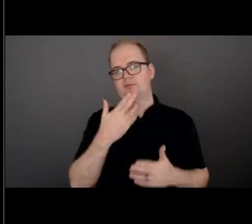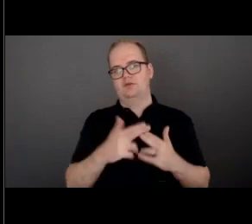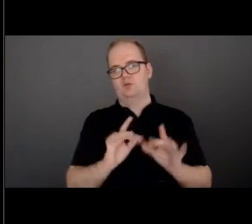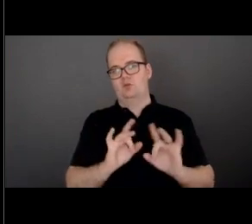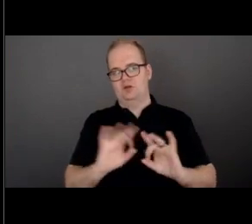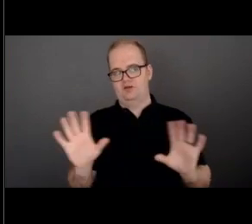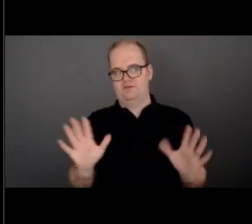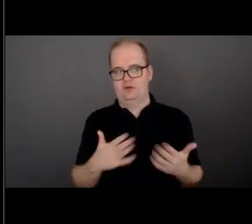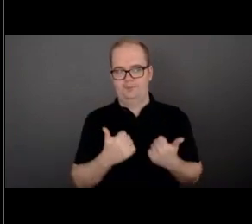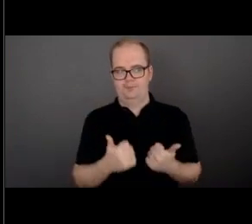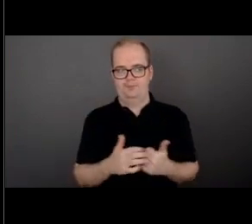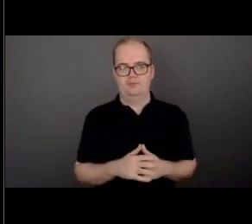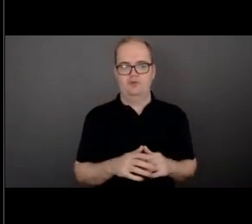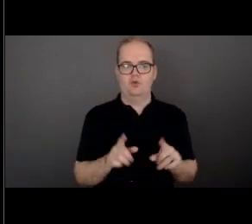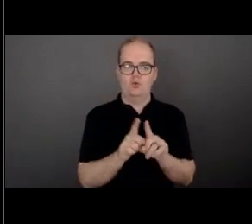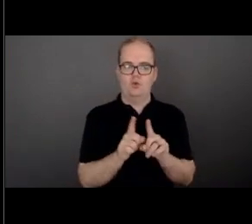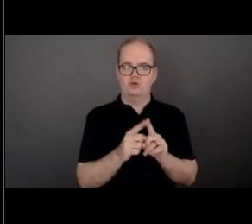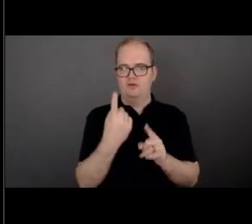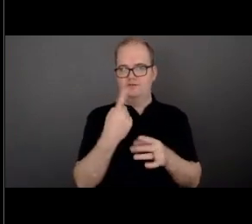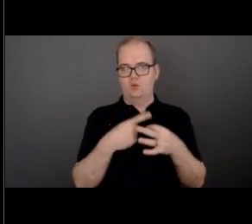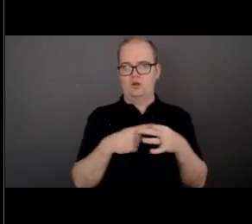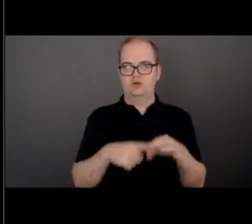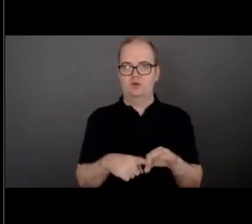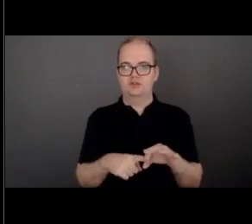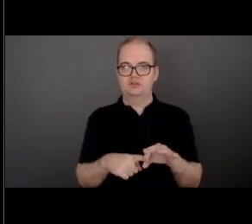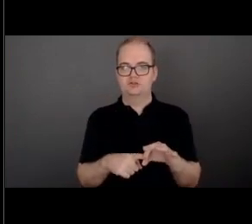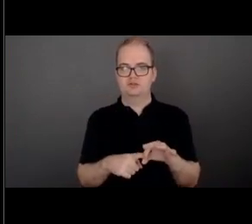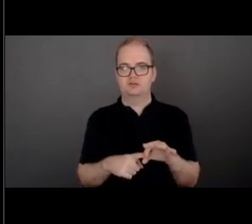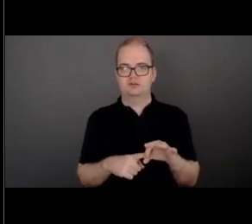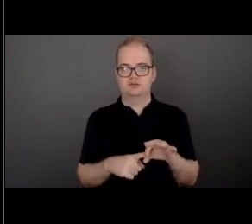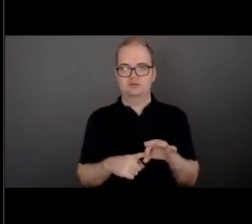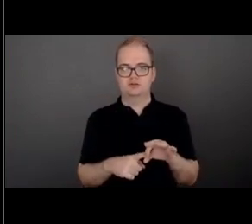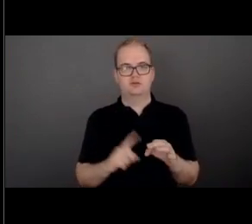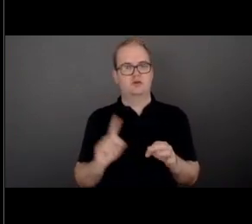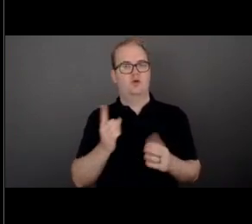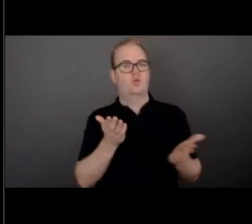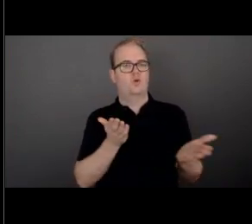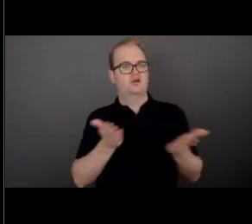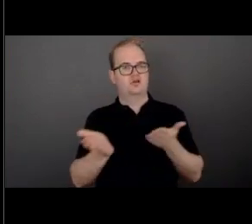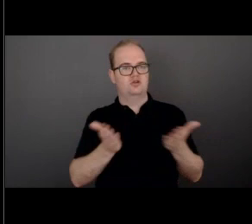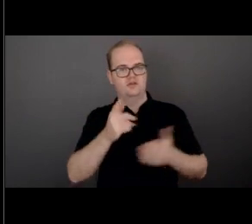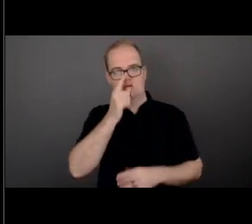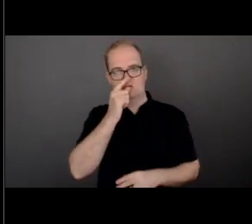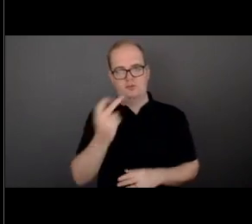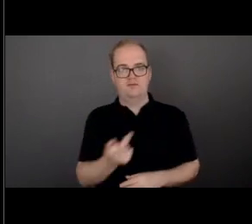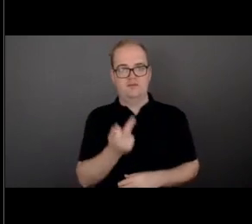We've also got a question about what services could be available for young people who are